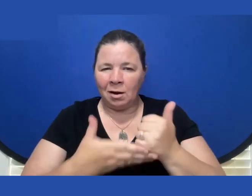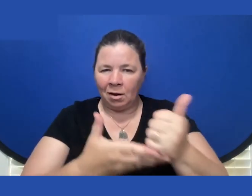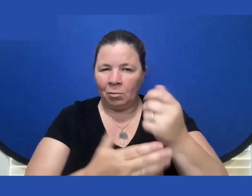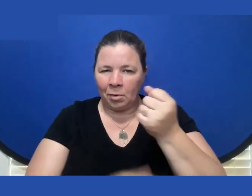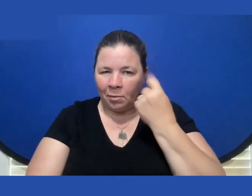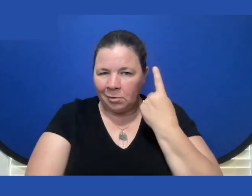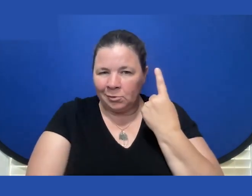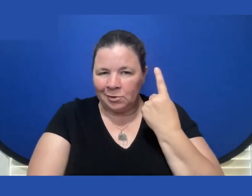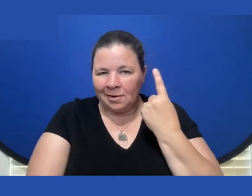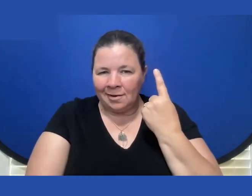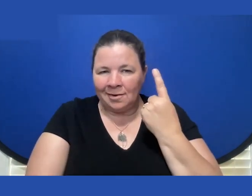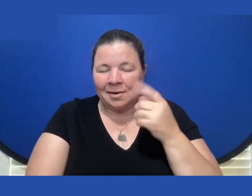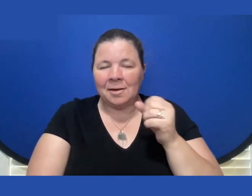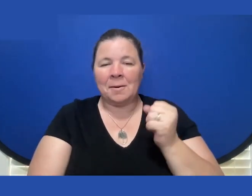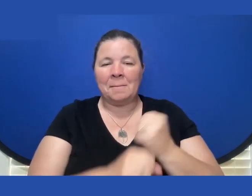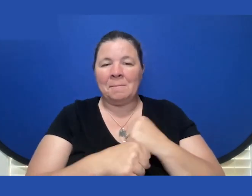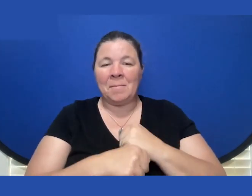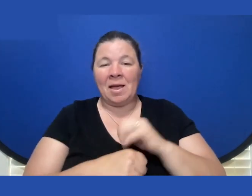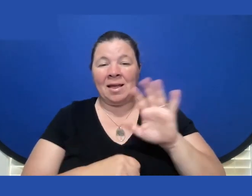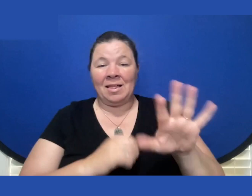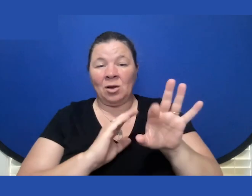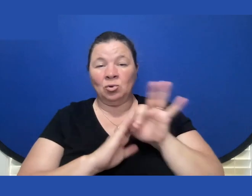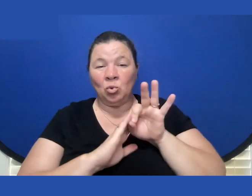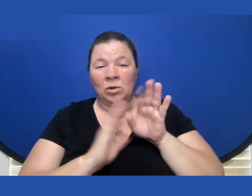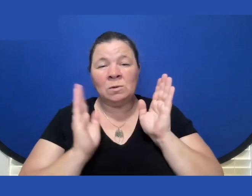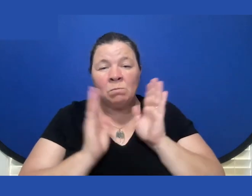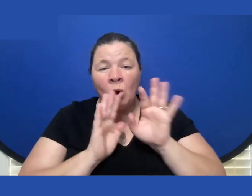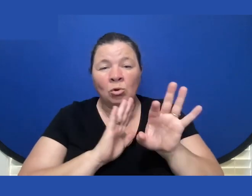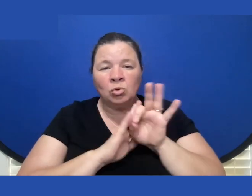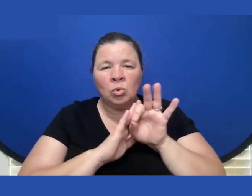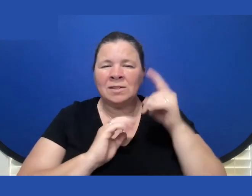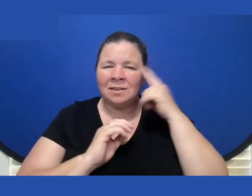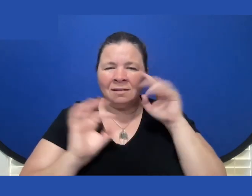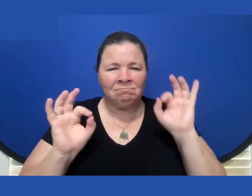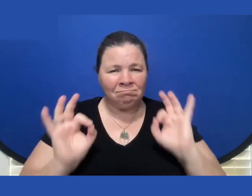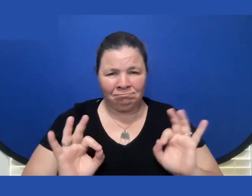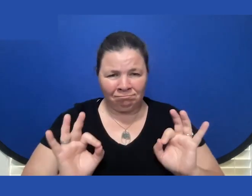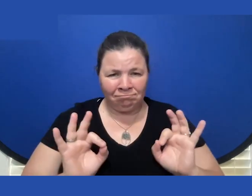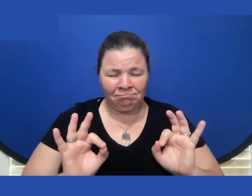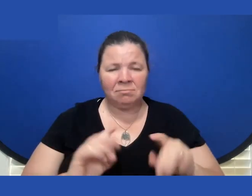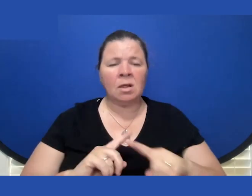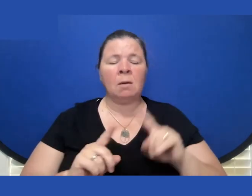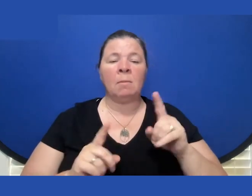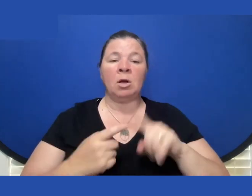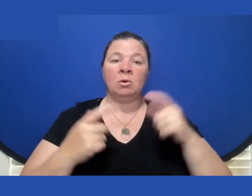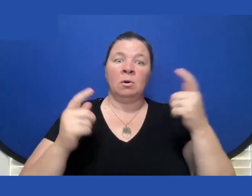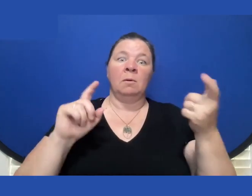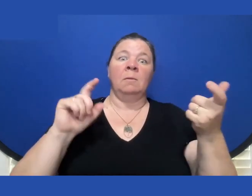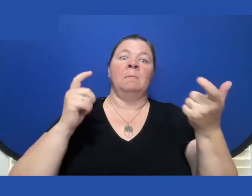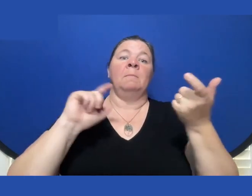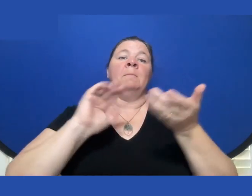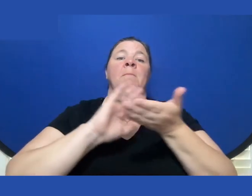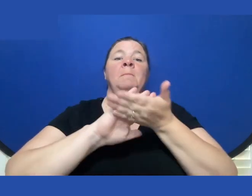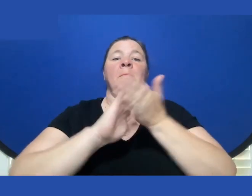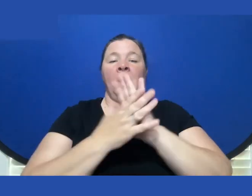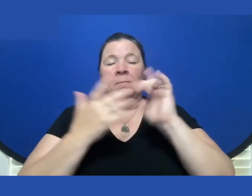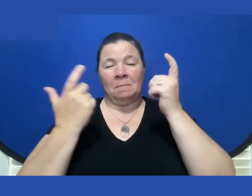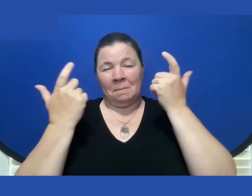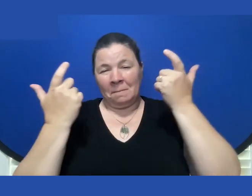that just, you're making this choice, this little choice seems like a small thing to you, but it's turning into this fantastic economic snowball